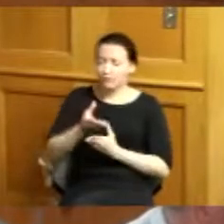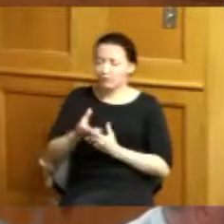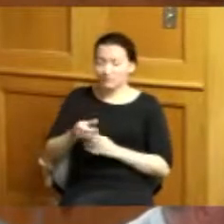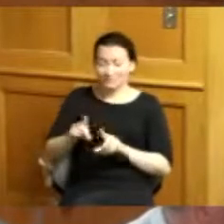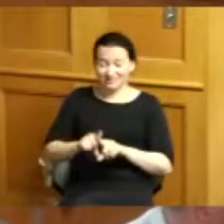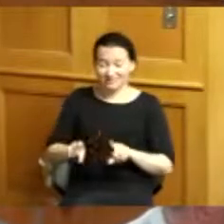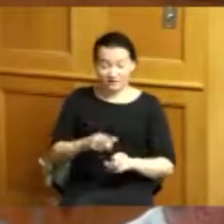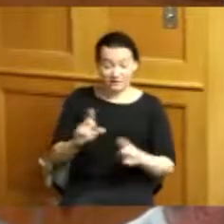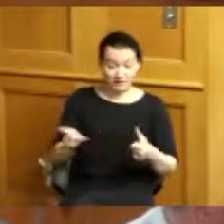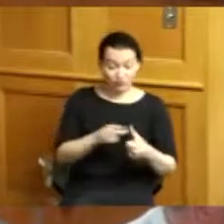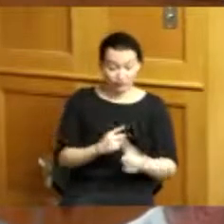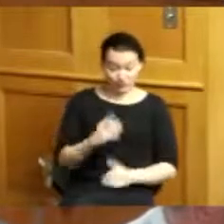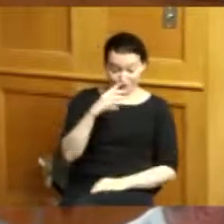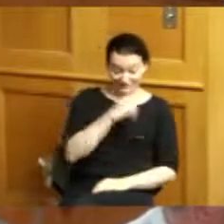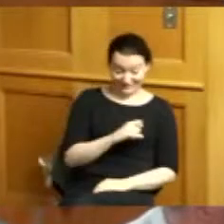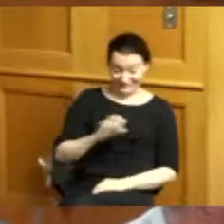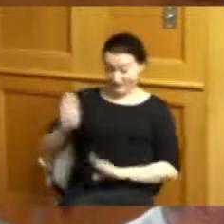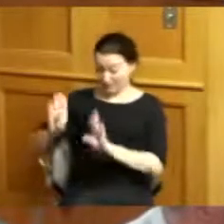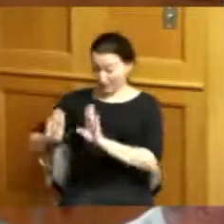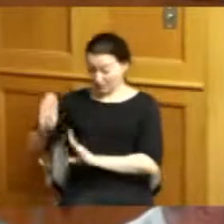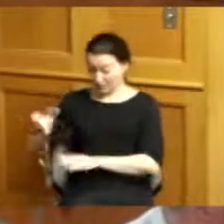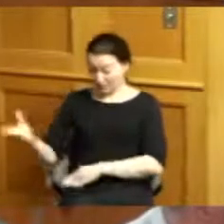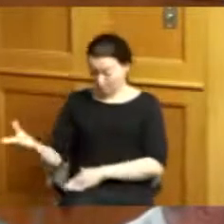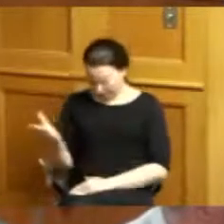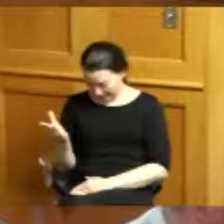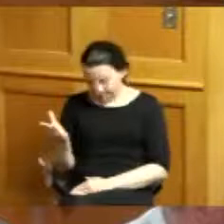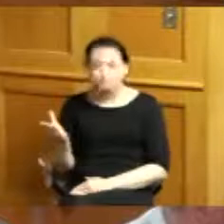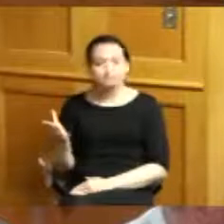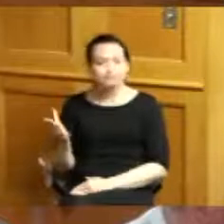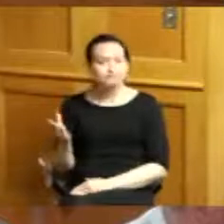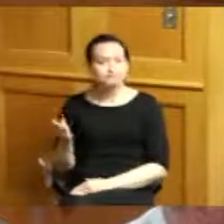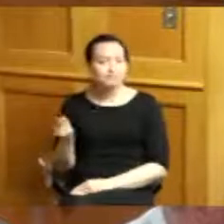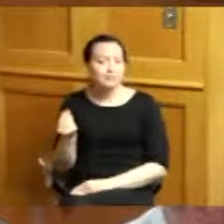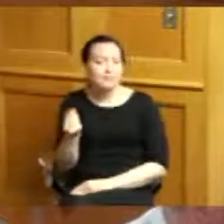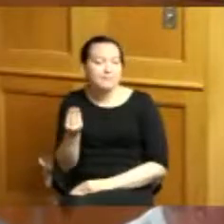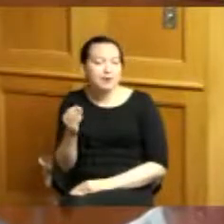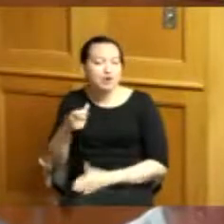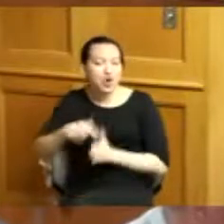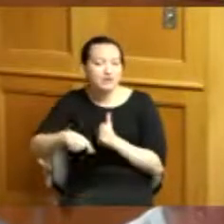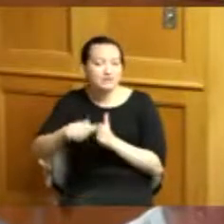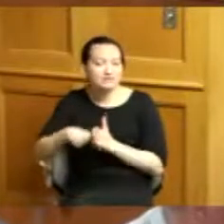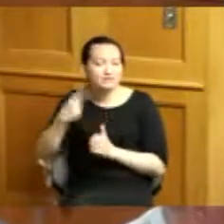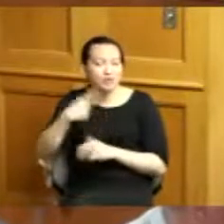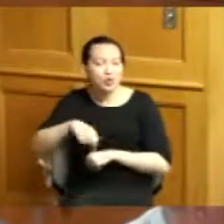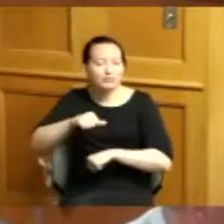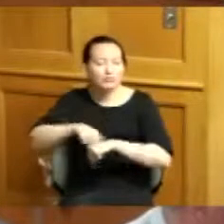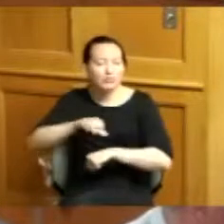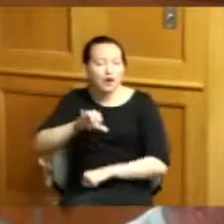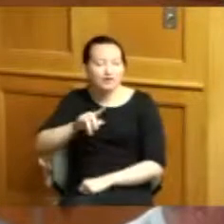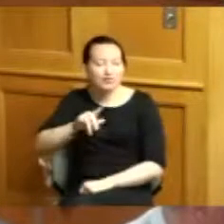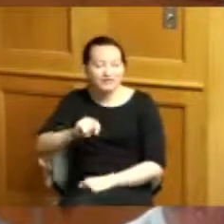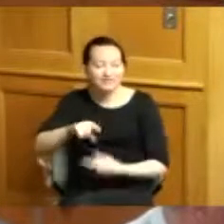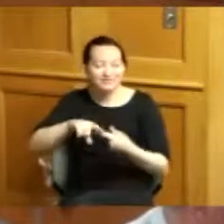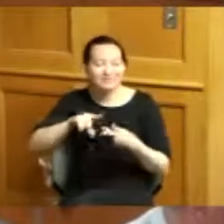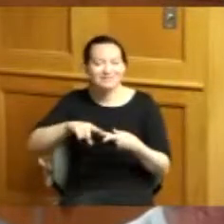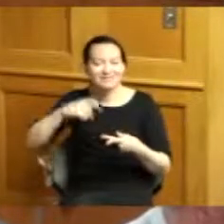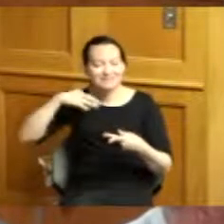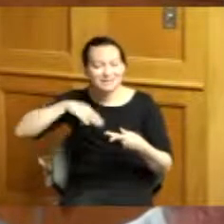the original estimate and the bids we received was material costs for concrete metal steel piping and